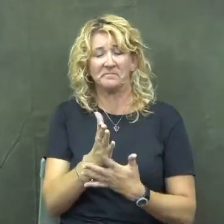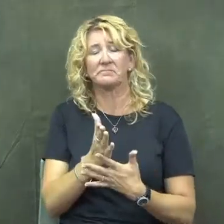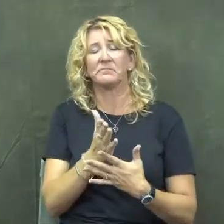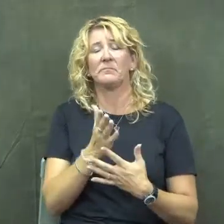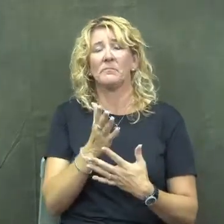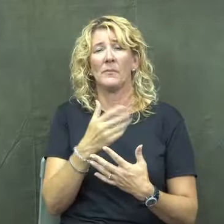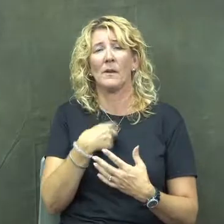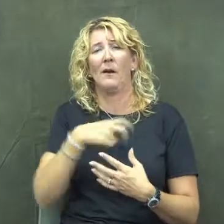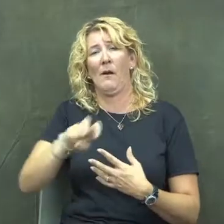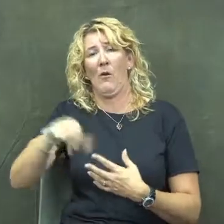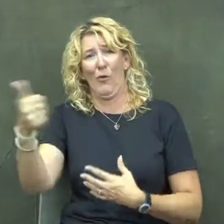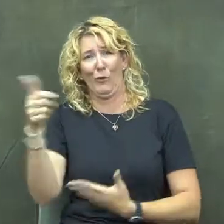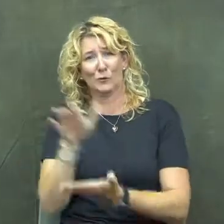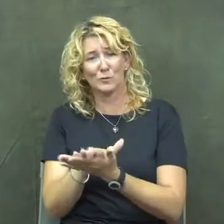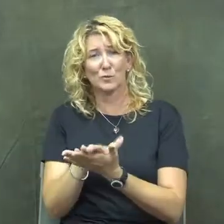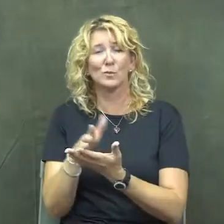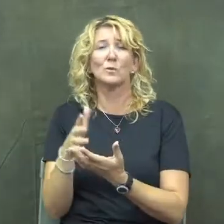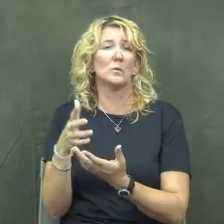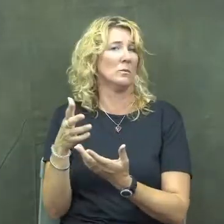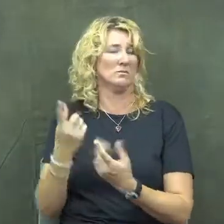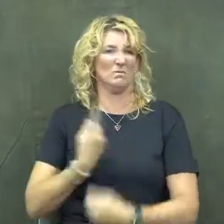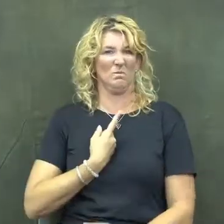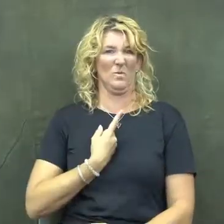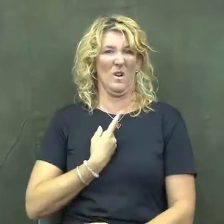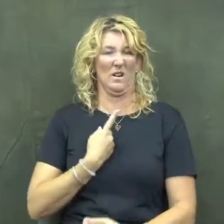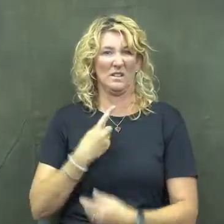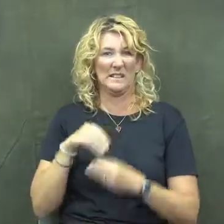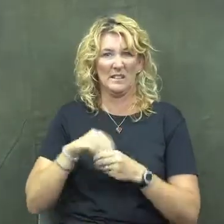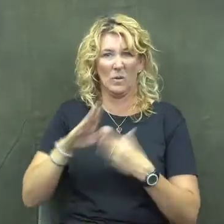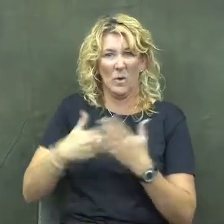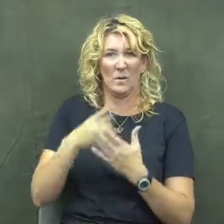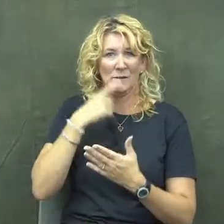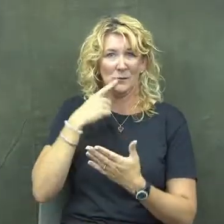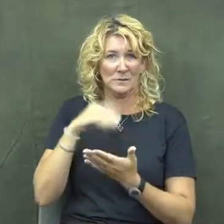around the topic. In another school that I was at